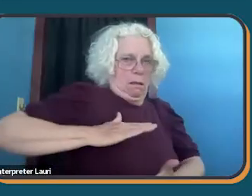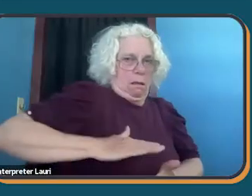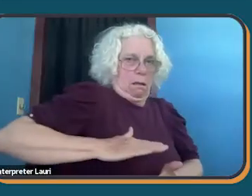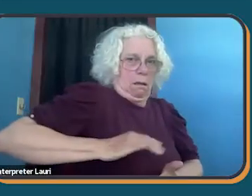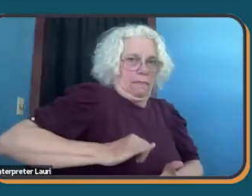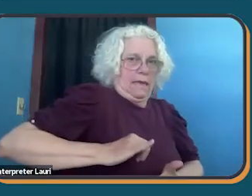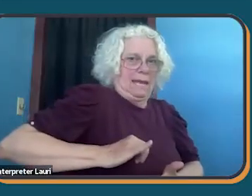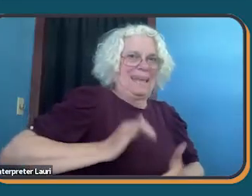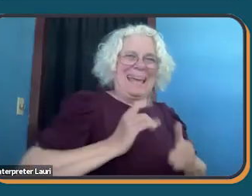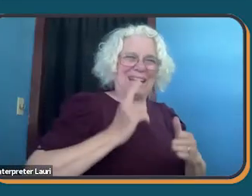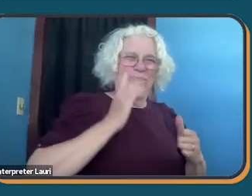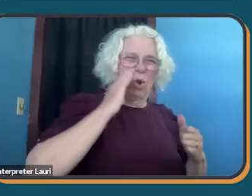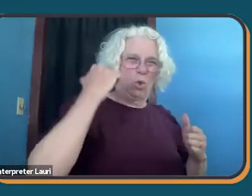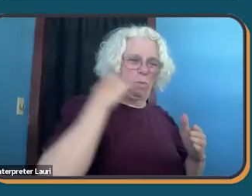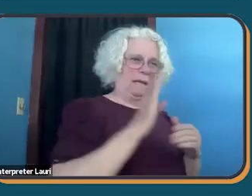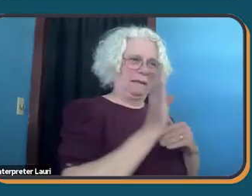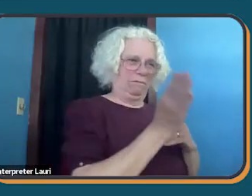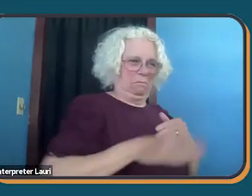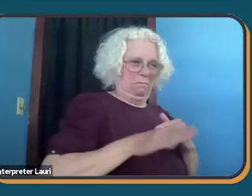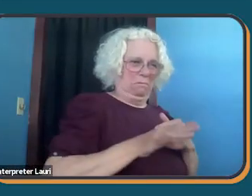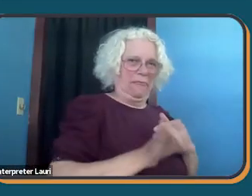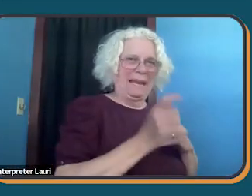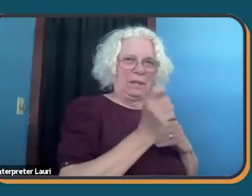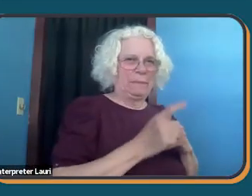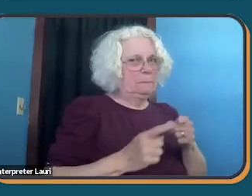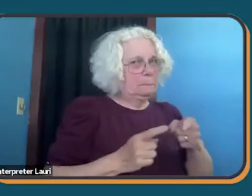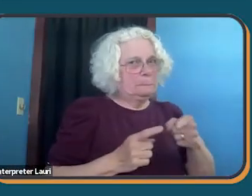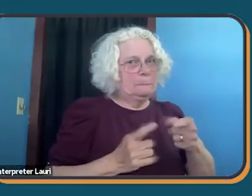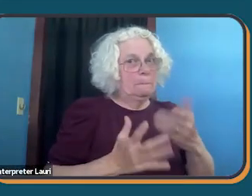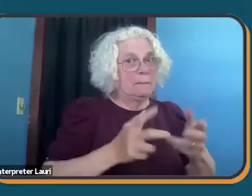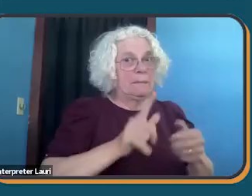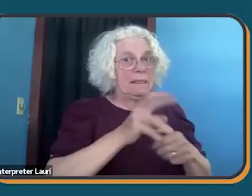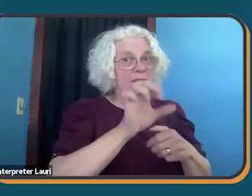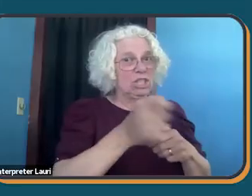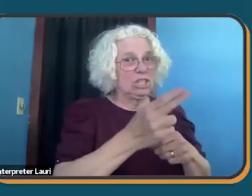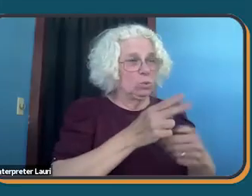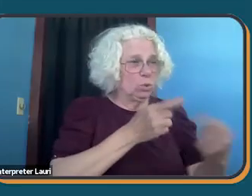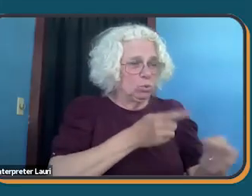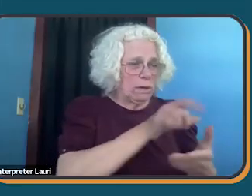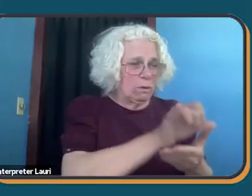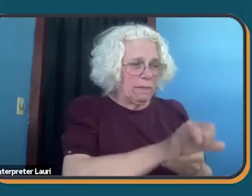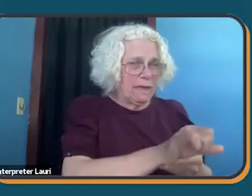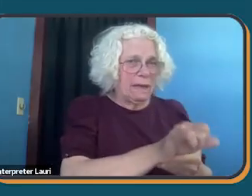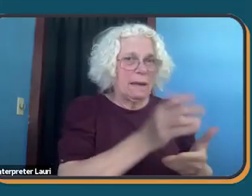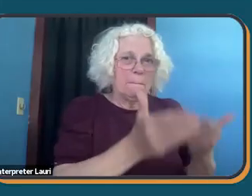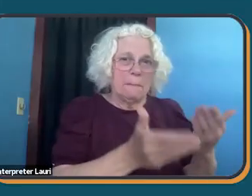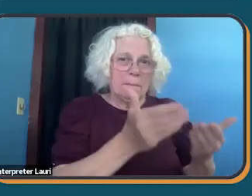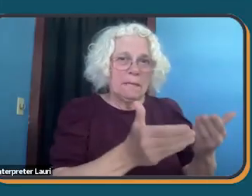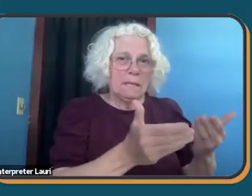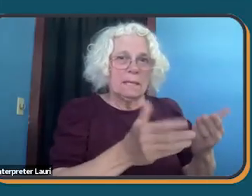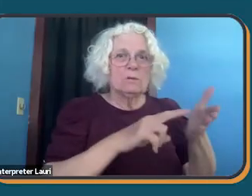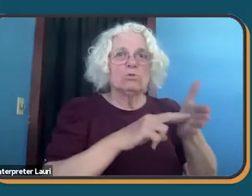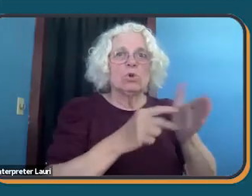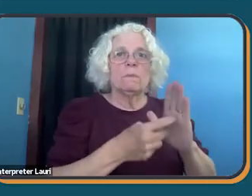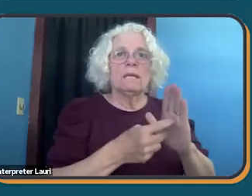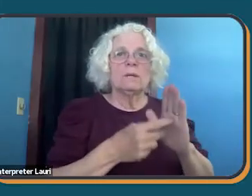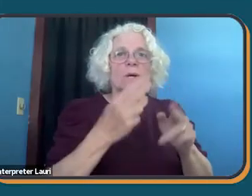which might be very difficult for her to accomplish. So there may be the need for some bolsters or some wedges